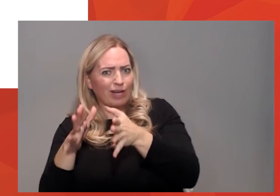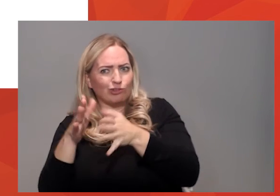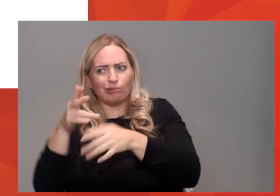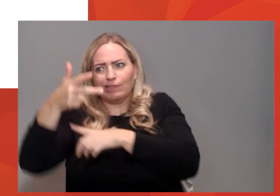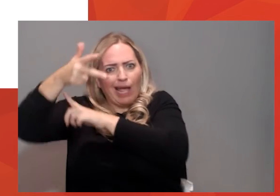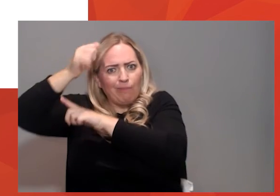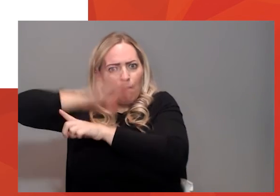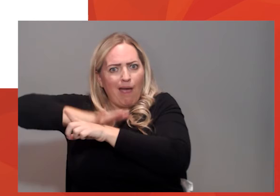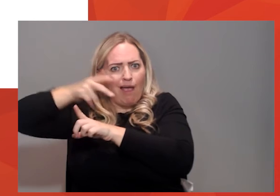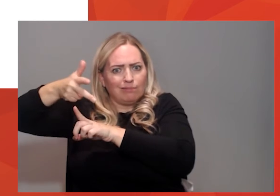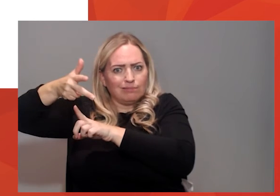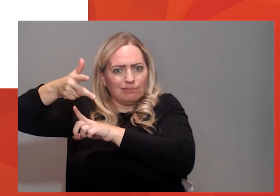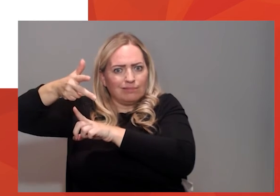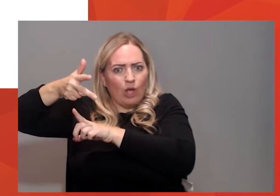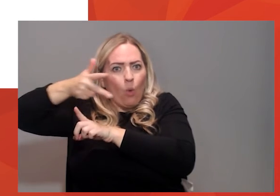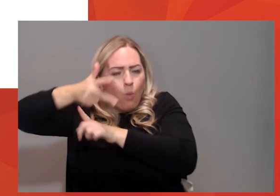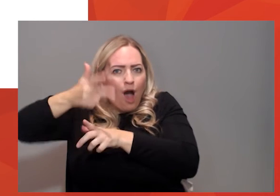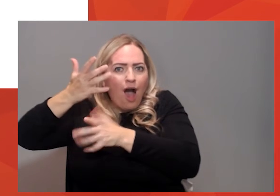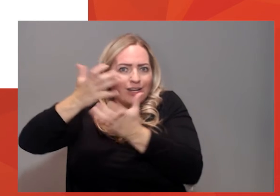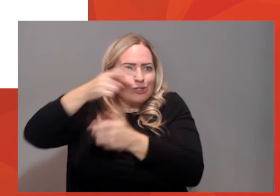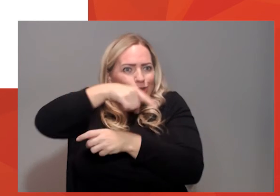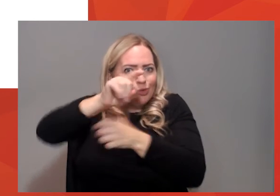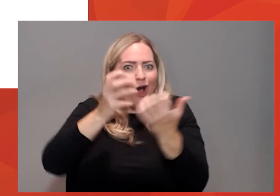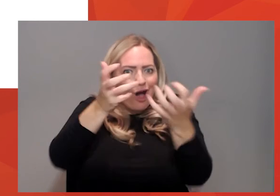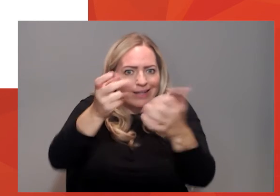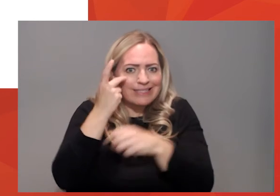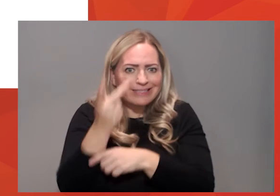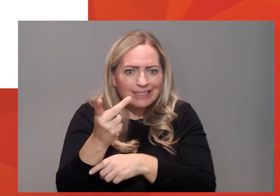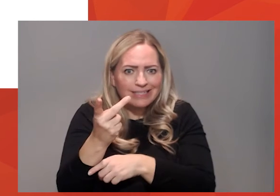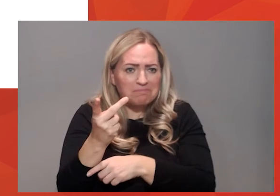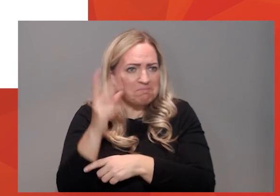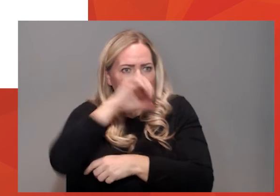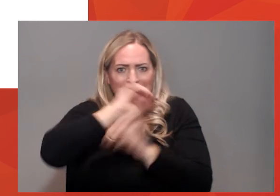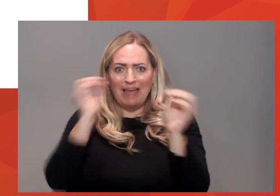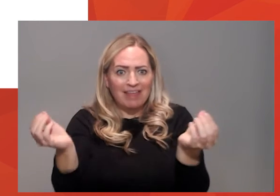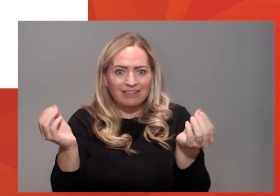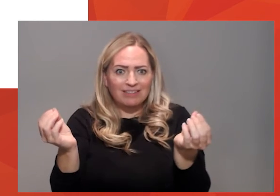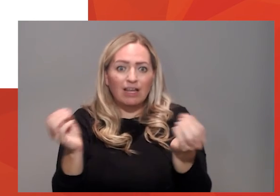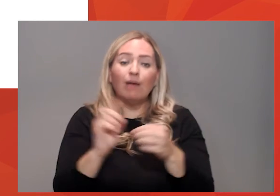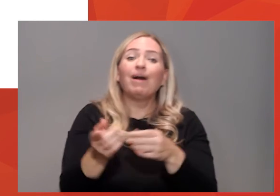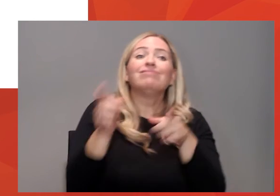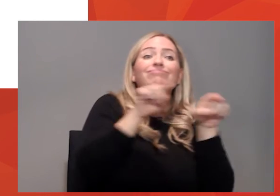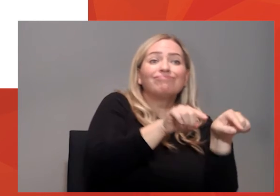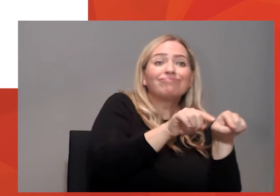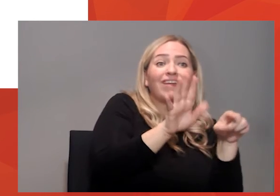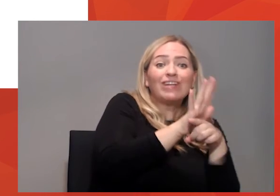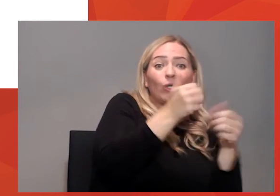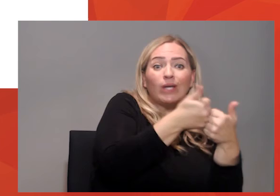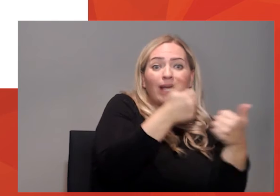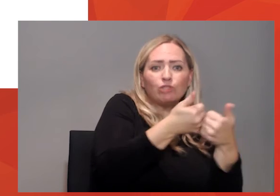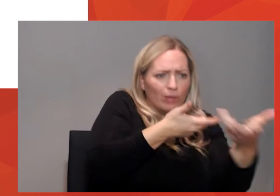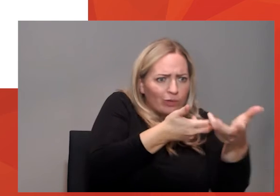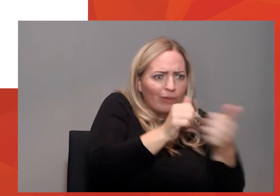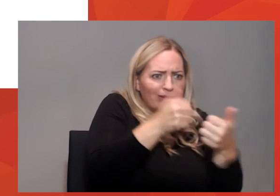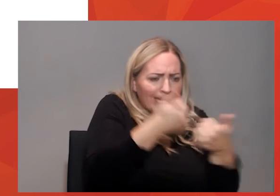camera man wanted you to see, there is nothing you can miss. In video games, you interact with the game